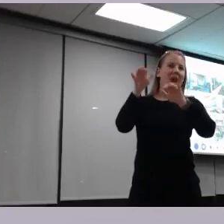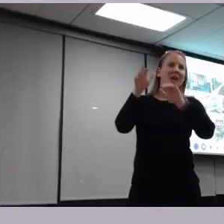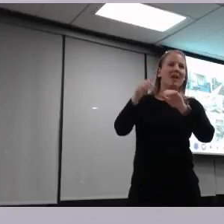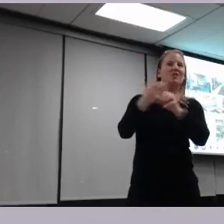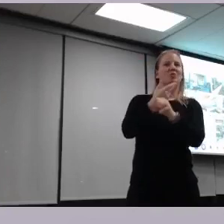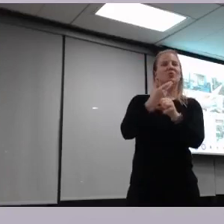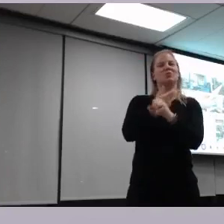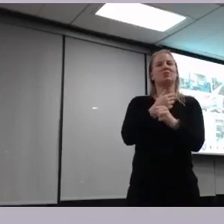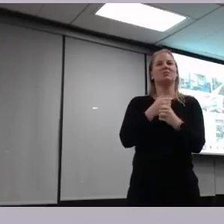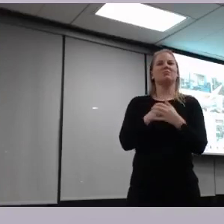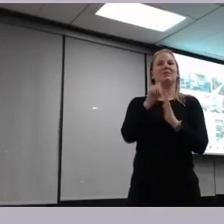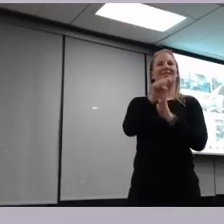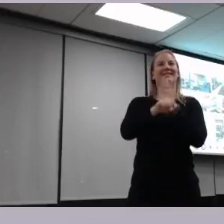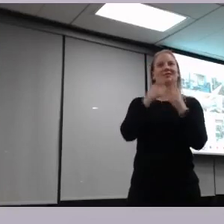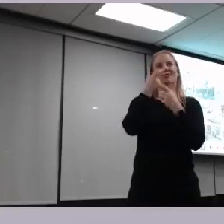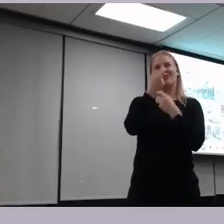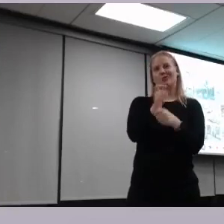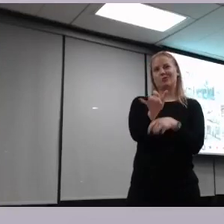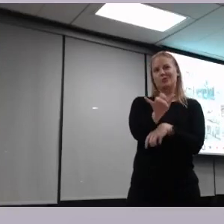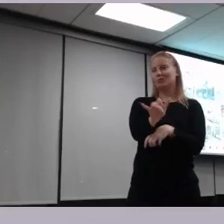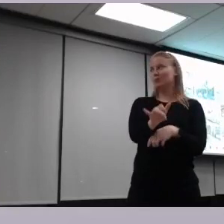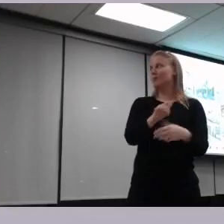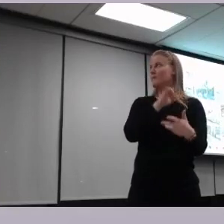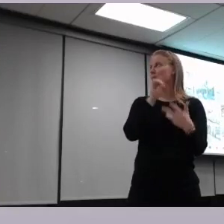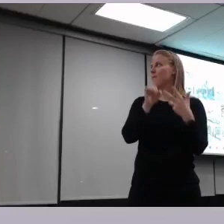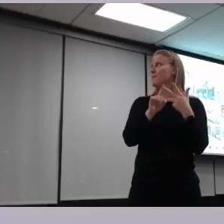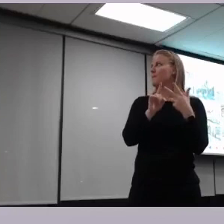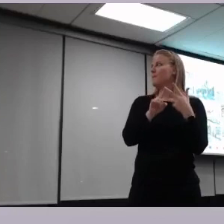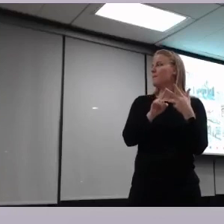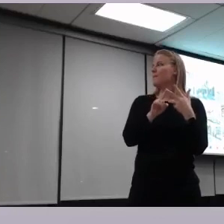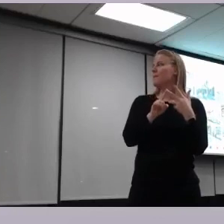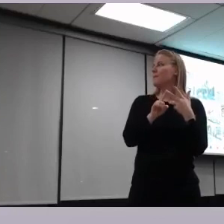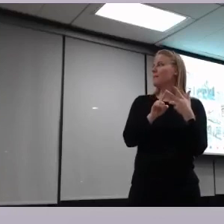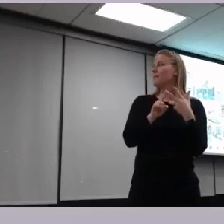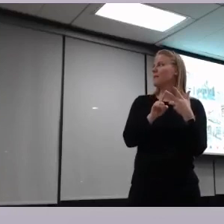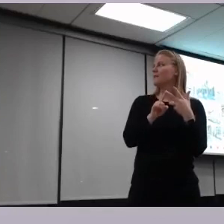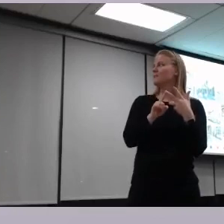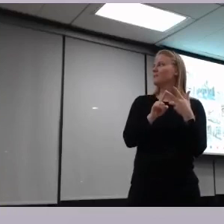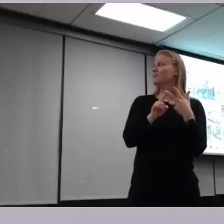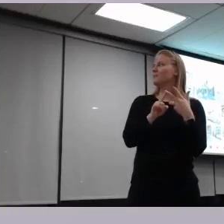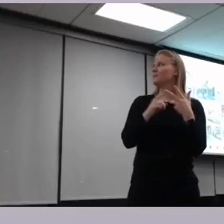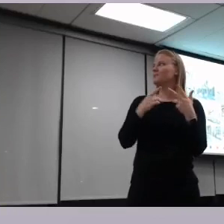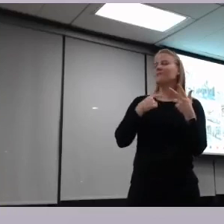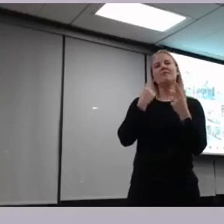And slide modes. Three considers a modern and playful